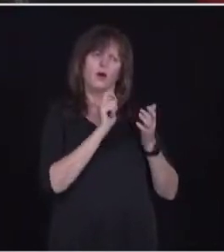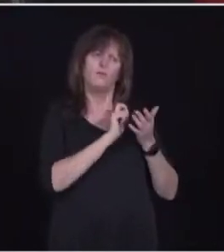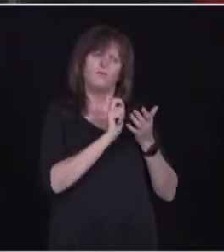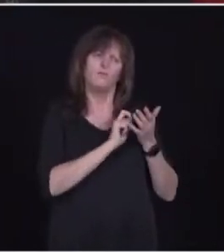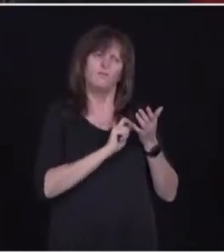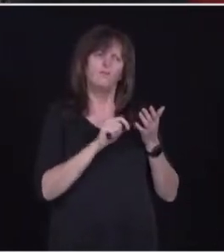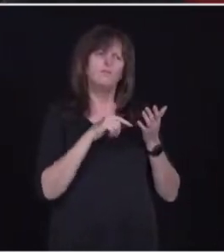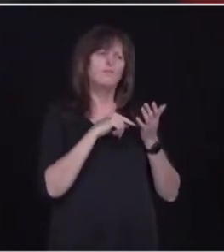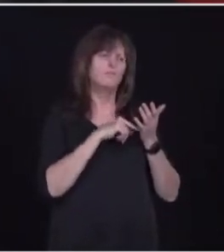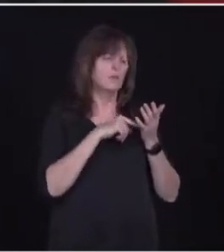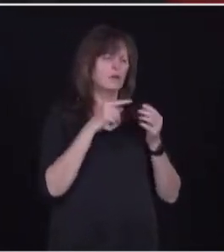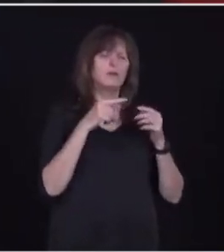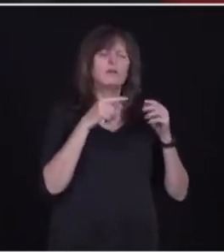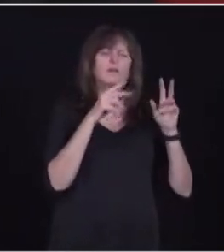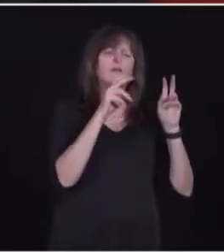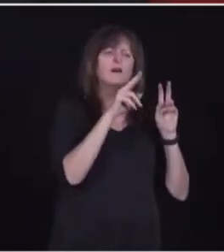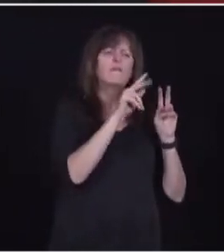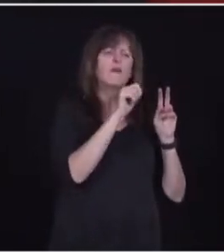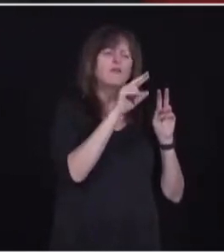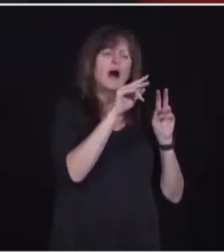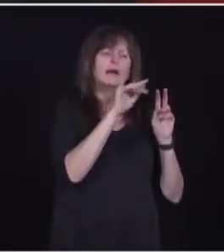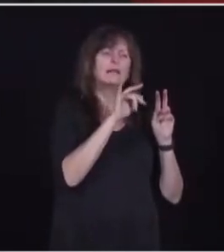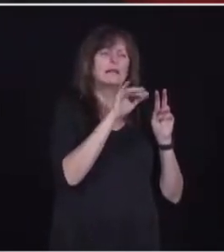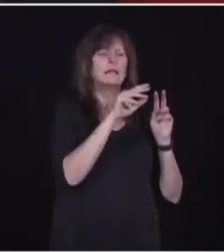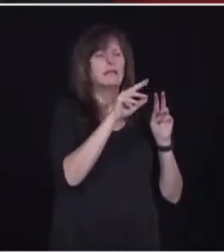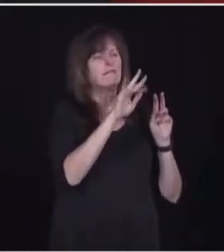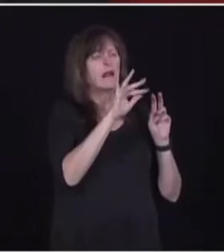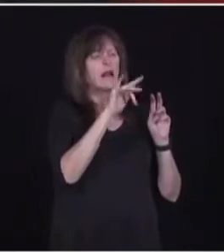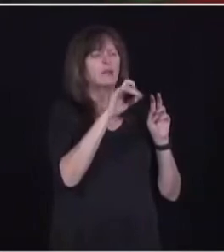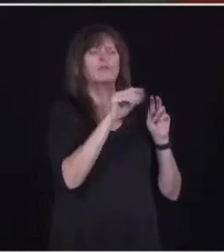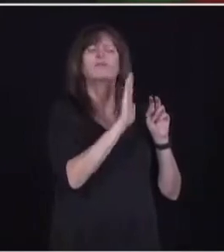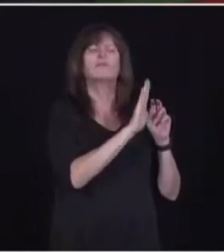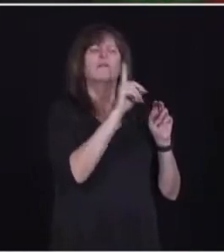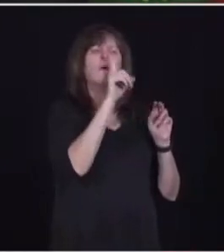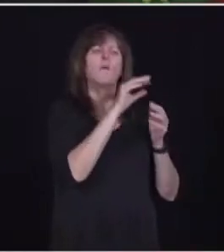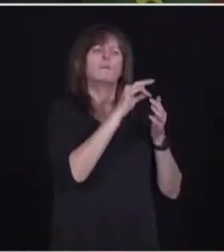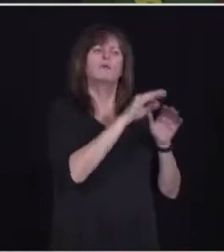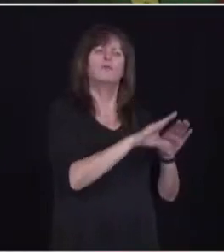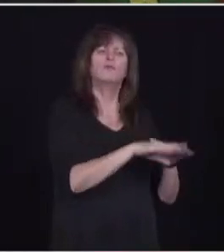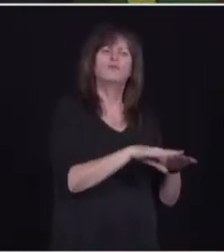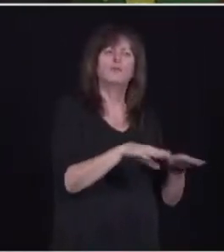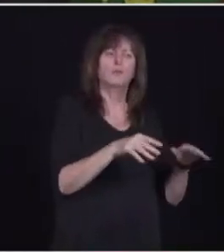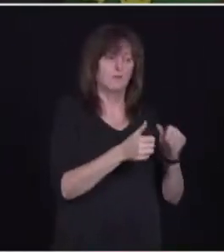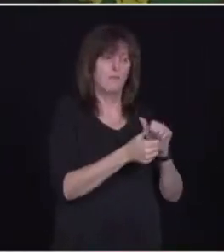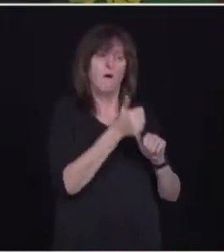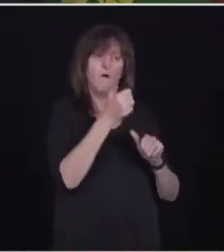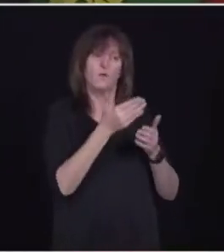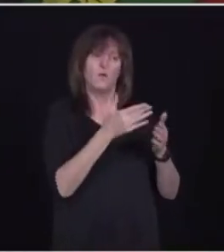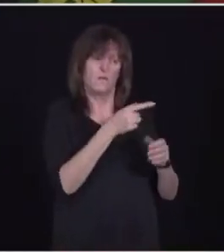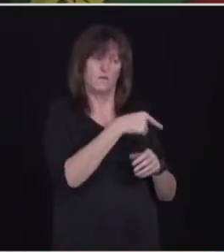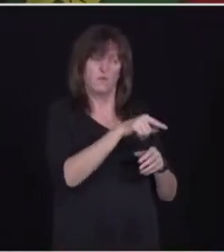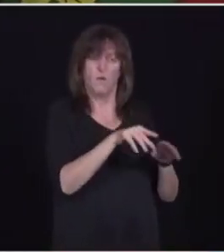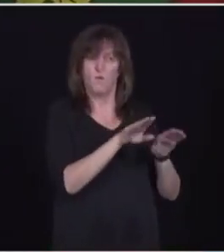first question please. From Antonella from Toronto Sun, please go ahead. Thank you, hello premier, my colleague has been writing about variety village which is